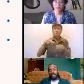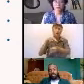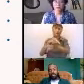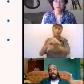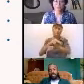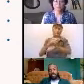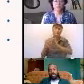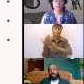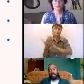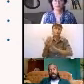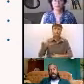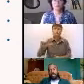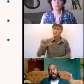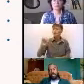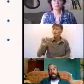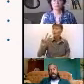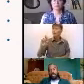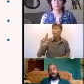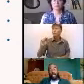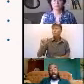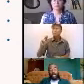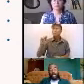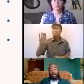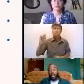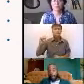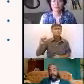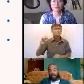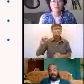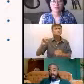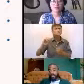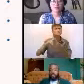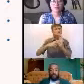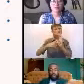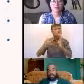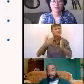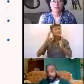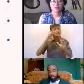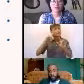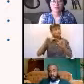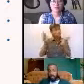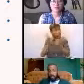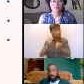you know, we talk about equity, I mean equity then is everyone's in the room, I mean more